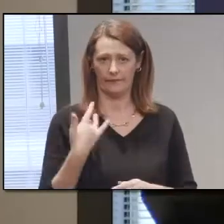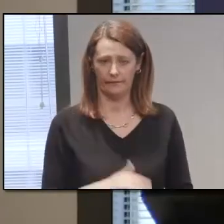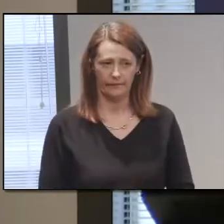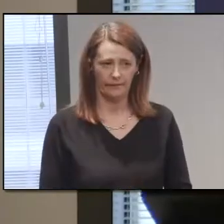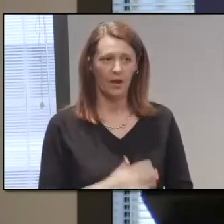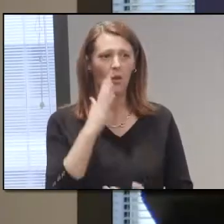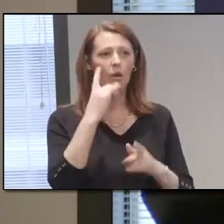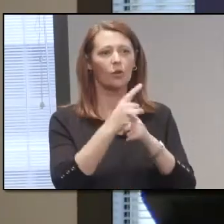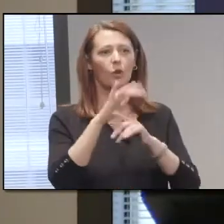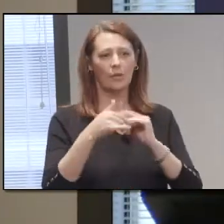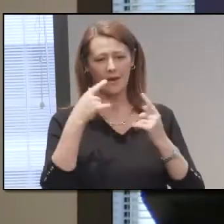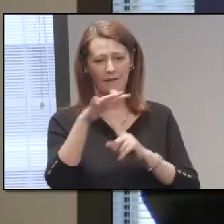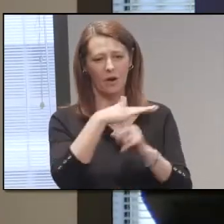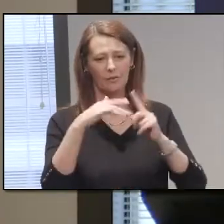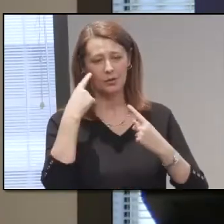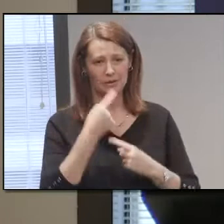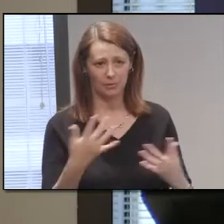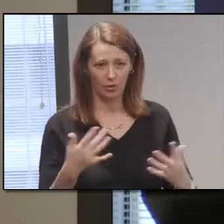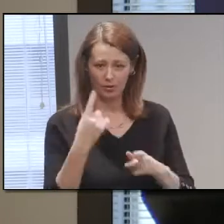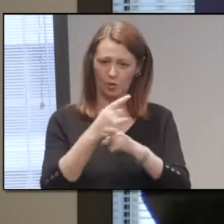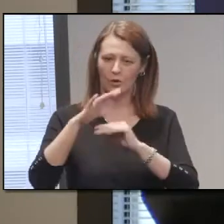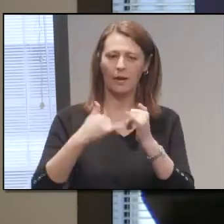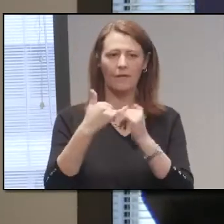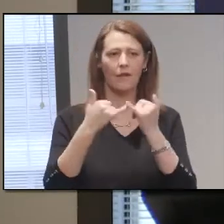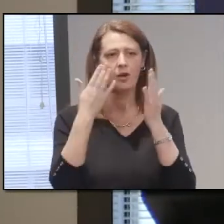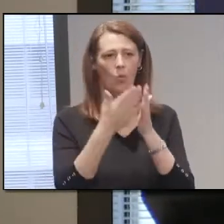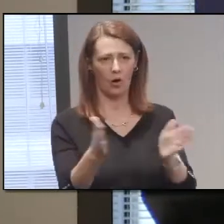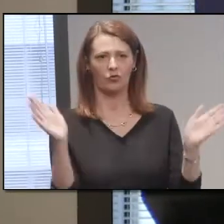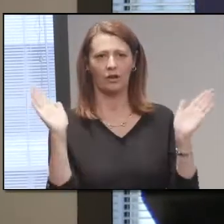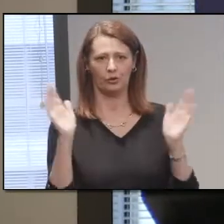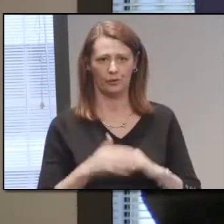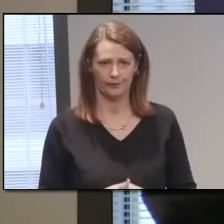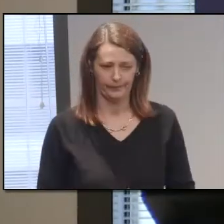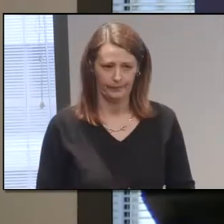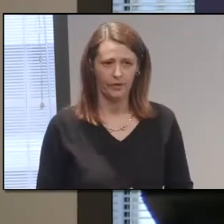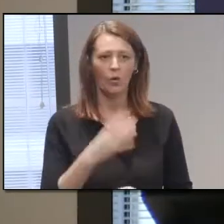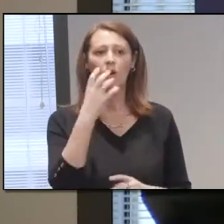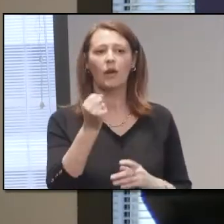environmental exposures I m talking about a very wide range, we've got a wide range of pollutants